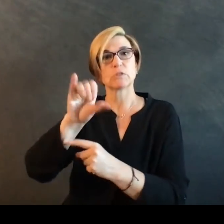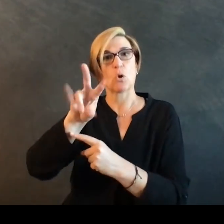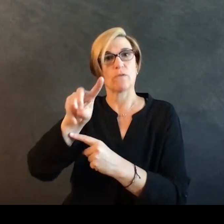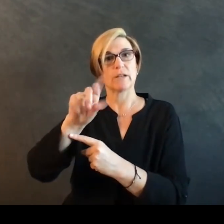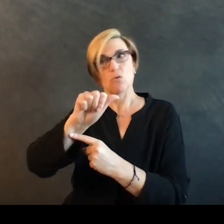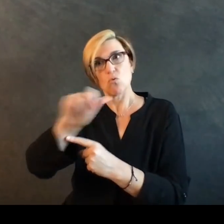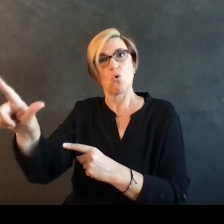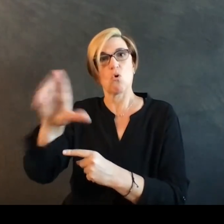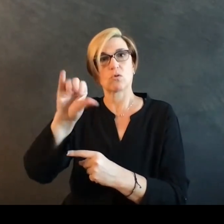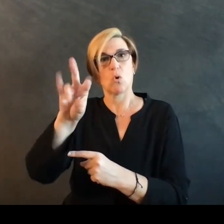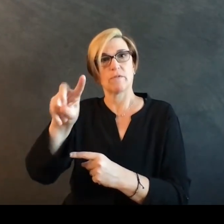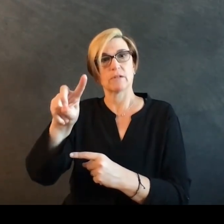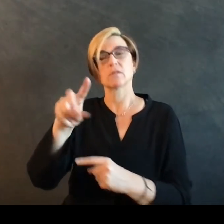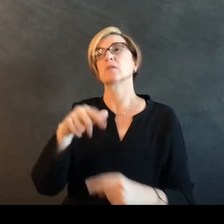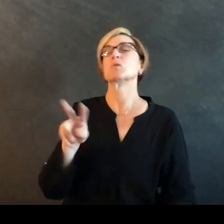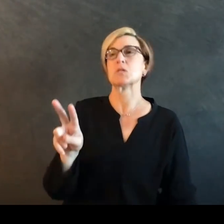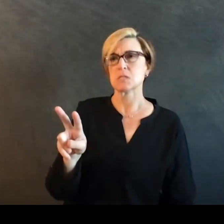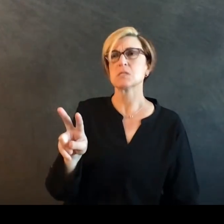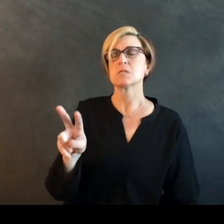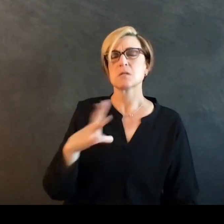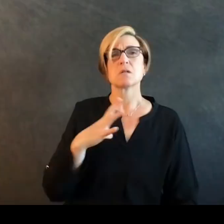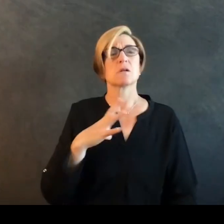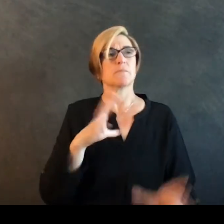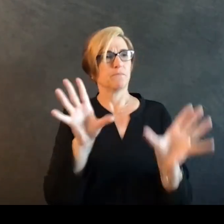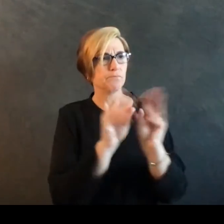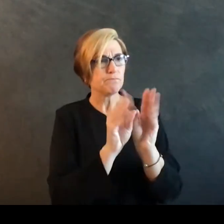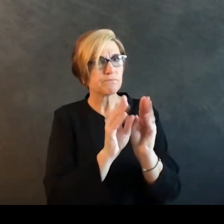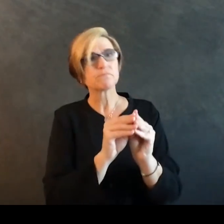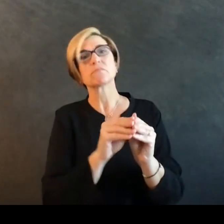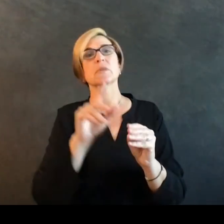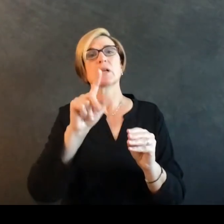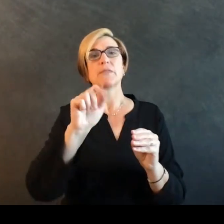on it with the task force we had meetings with the military and I've